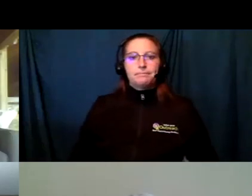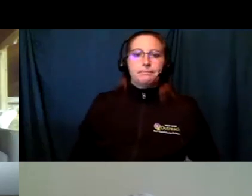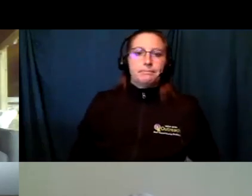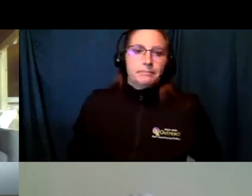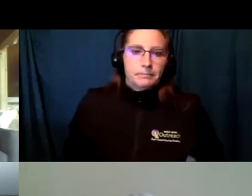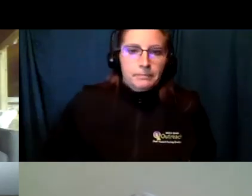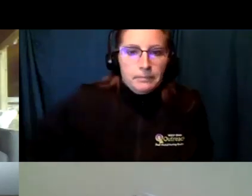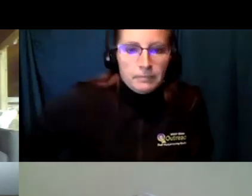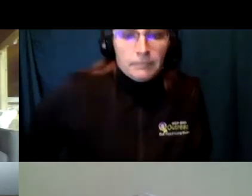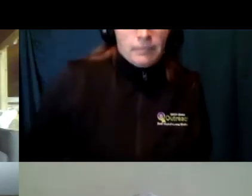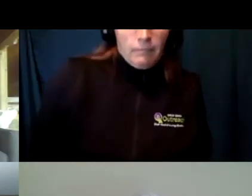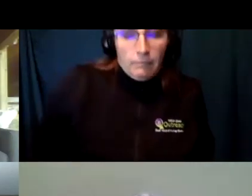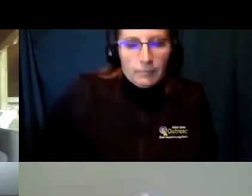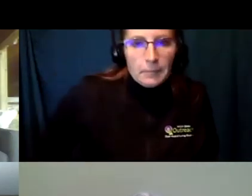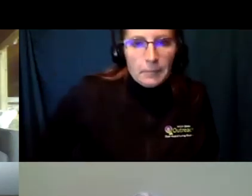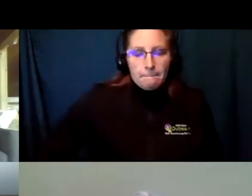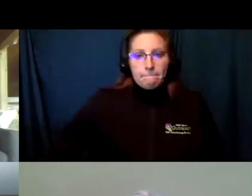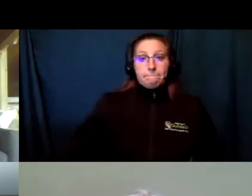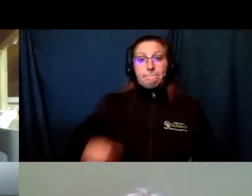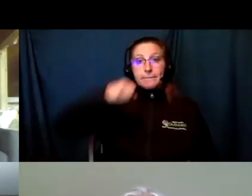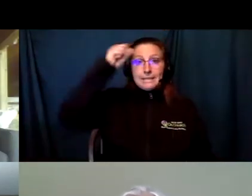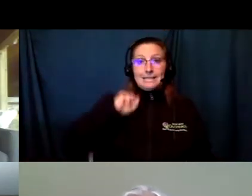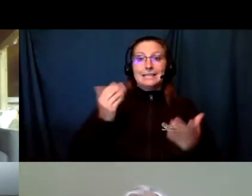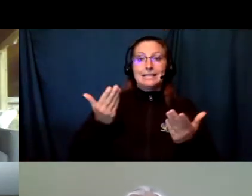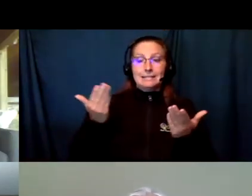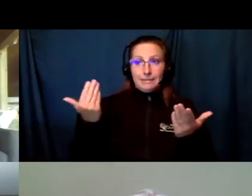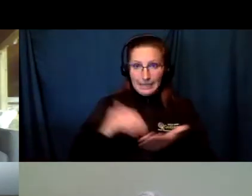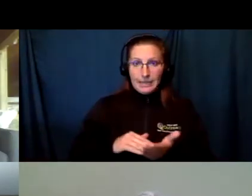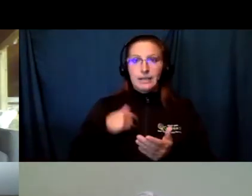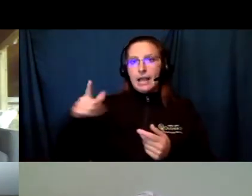So I just want to say... this is Stacie again... before as people are formulating their questions